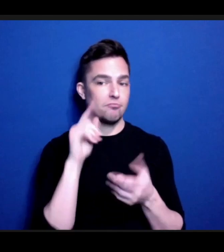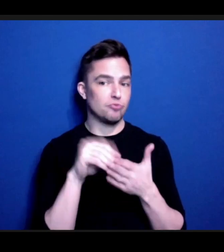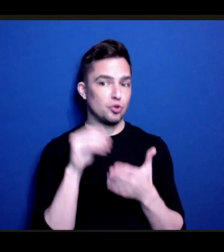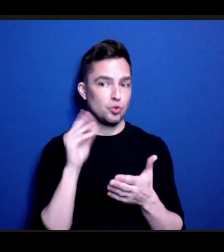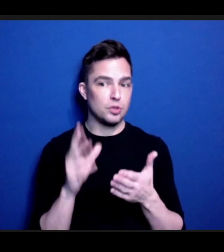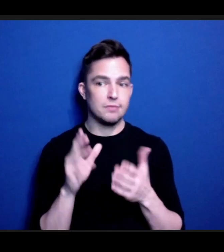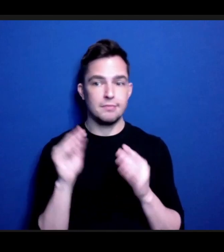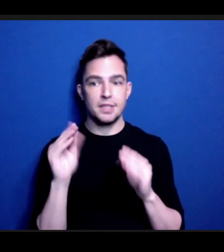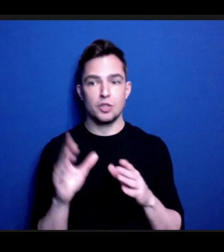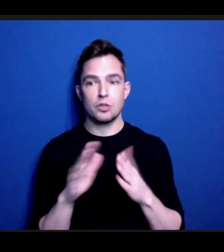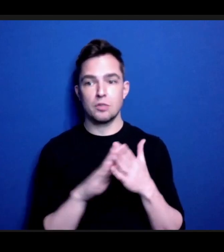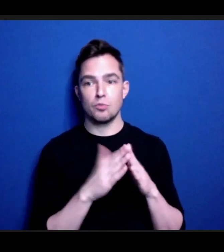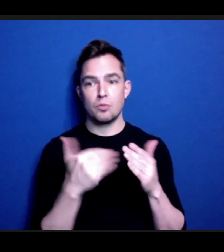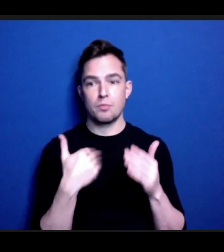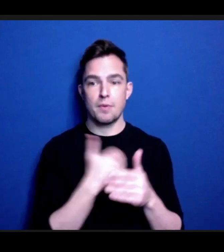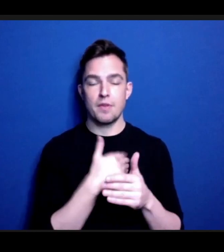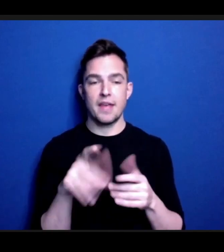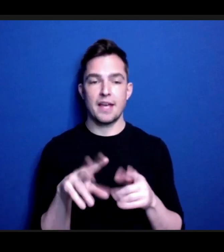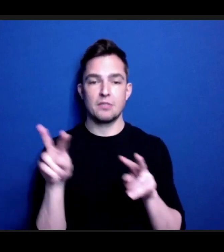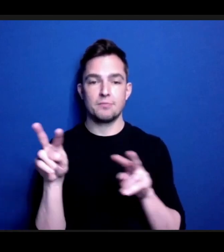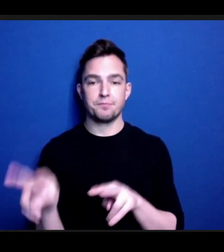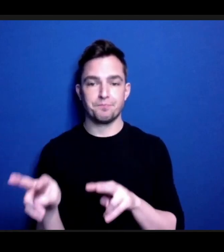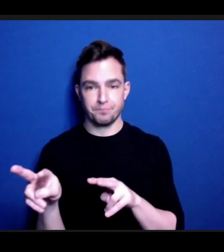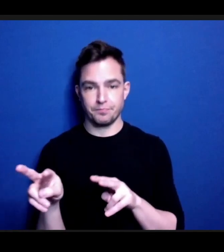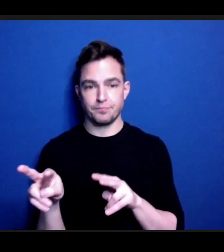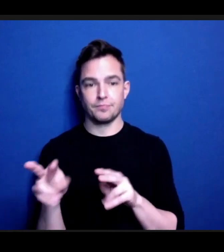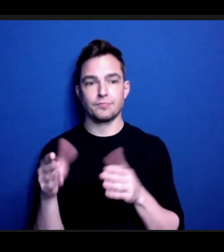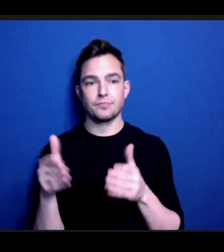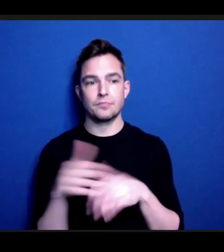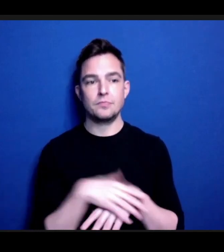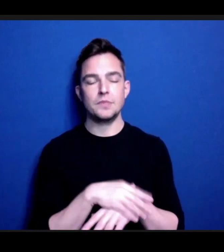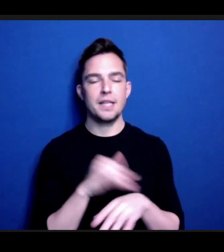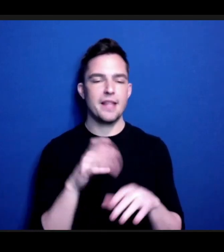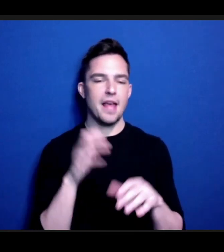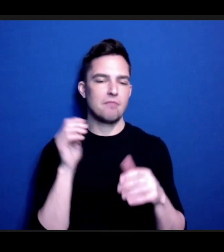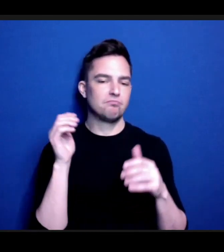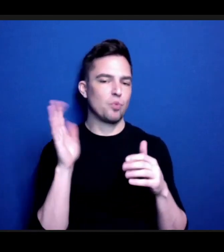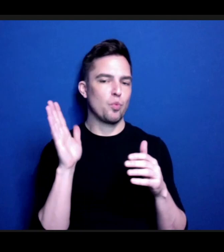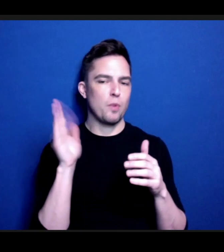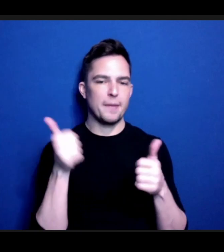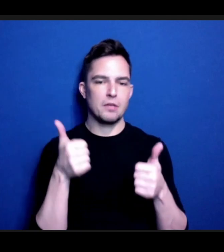members can turn to, that would be great. Thank you so much.